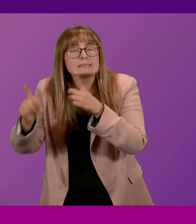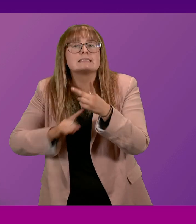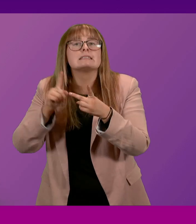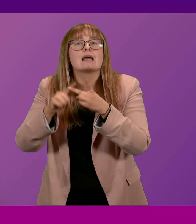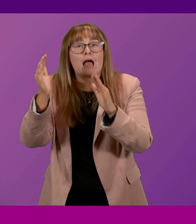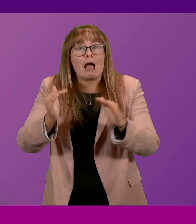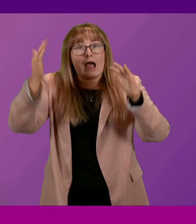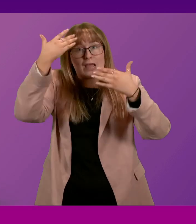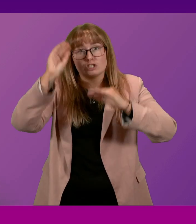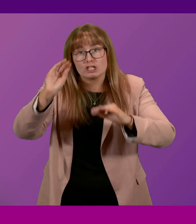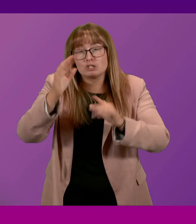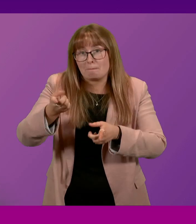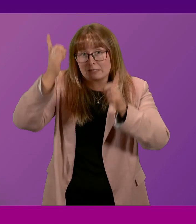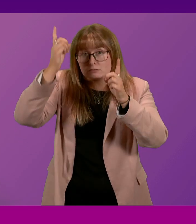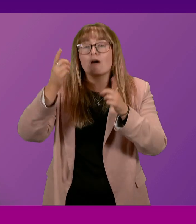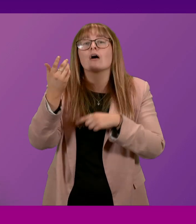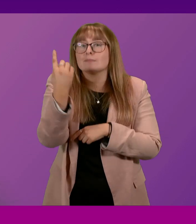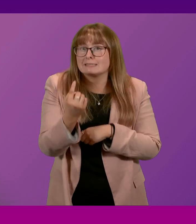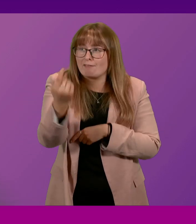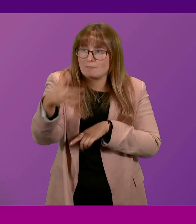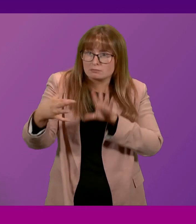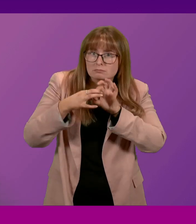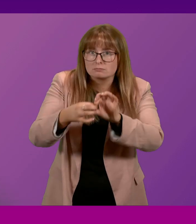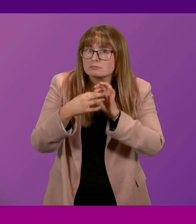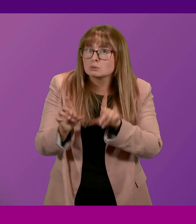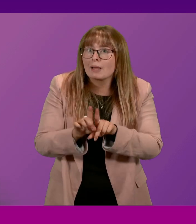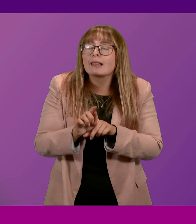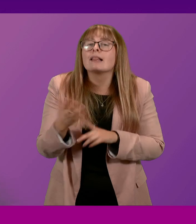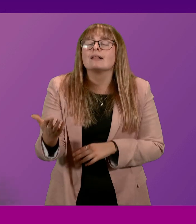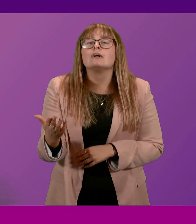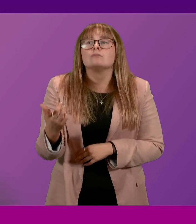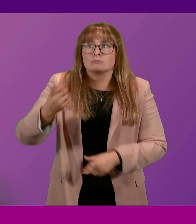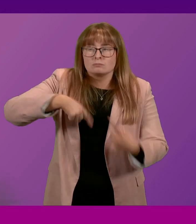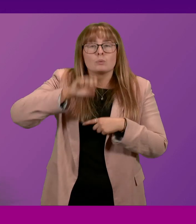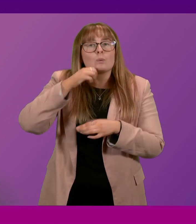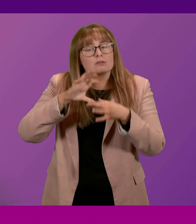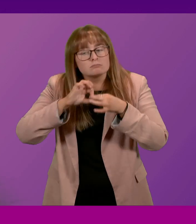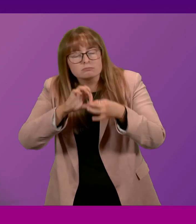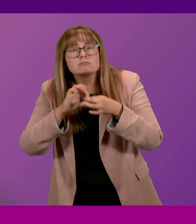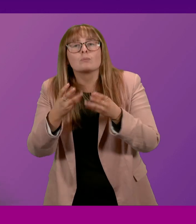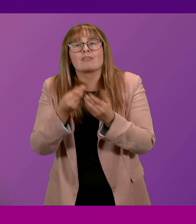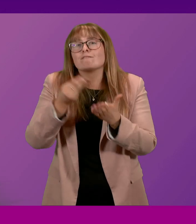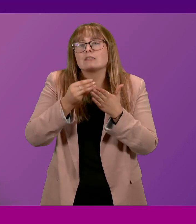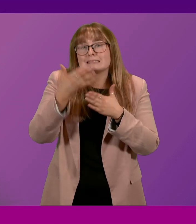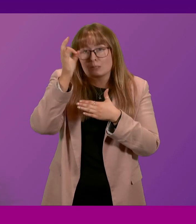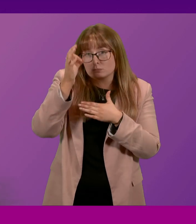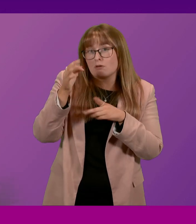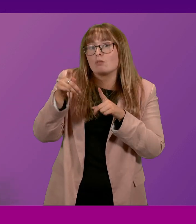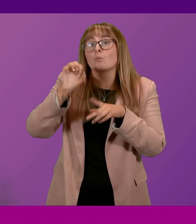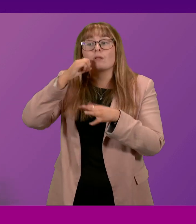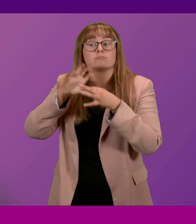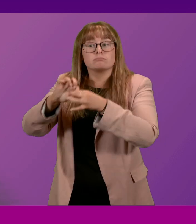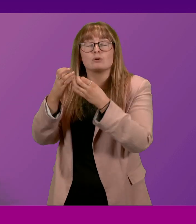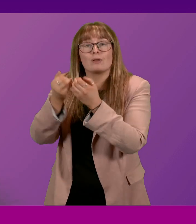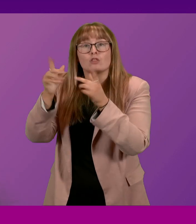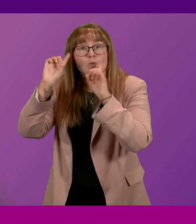education minister, Graeme Dey. The Funding Council will work closely with the university,